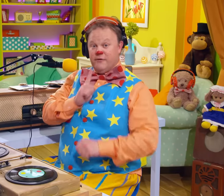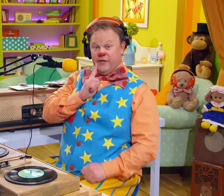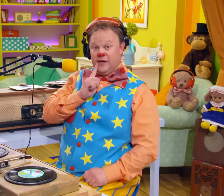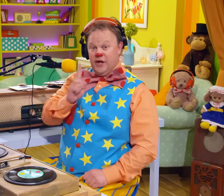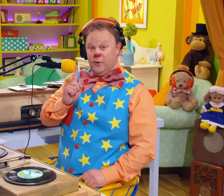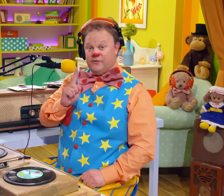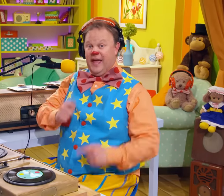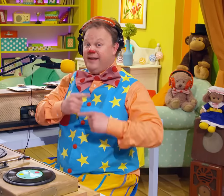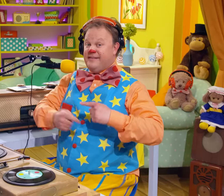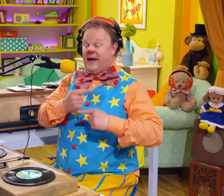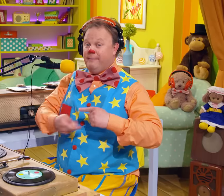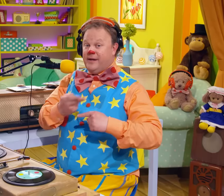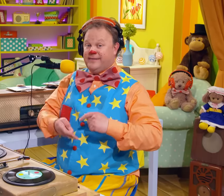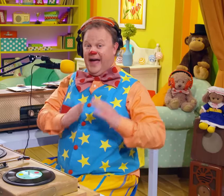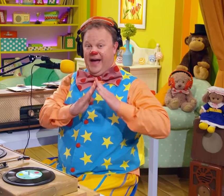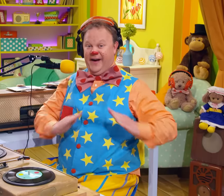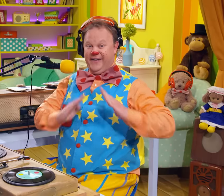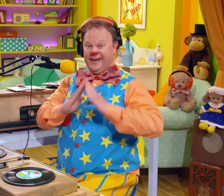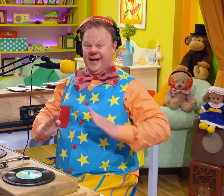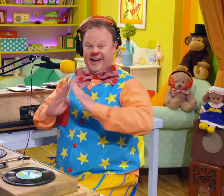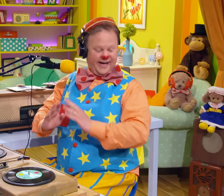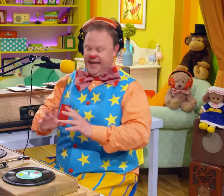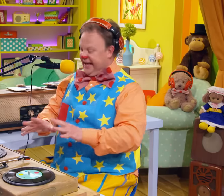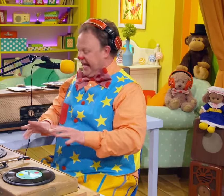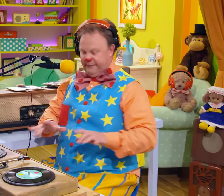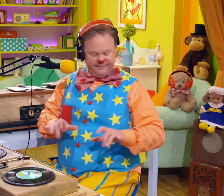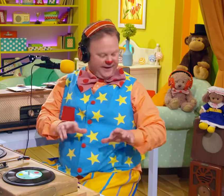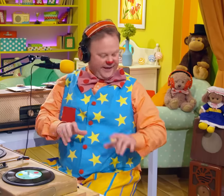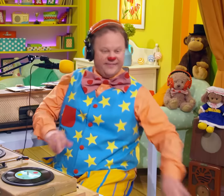for the news in tumble town now where's my news